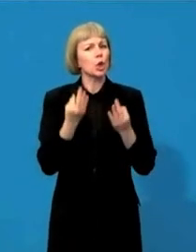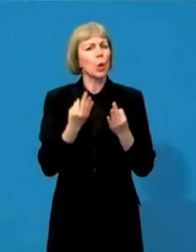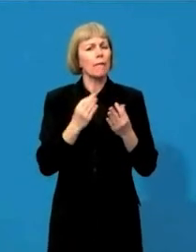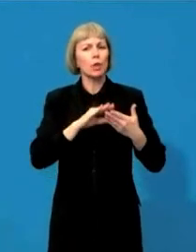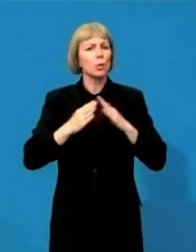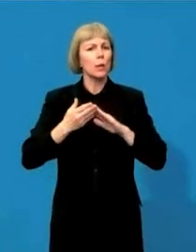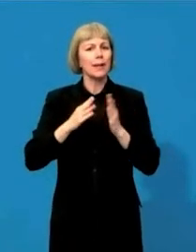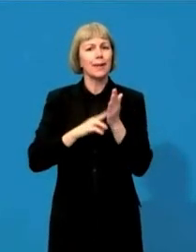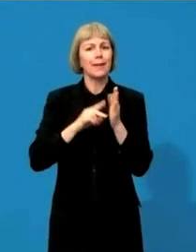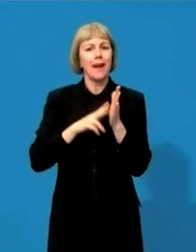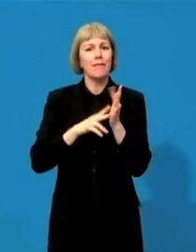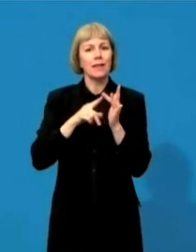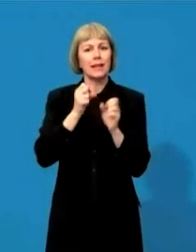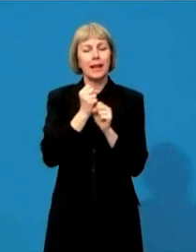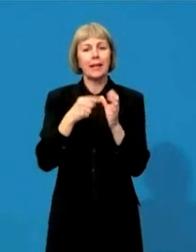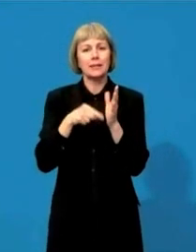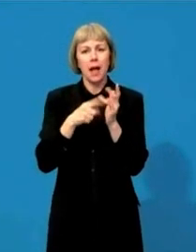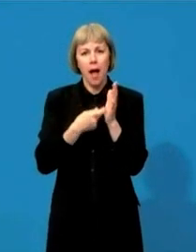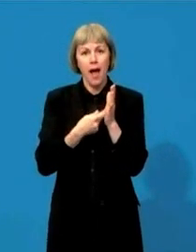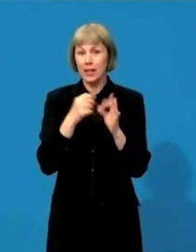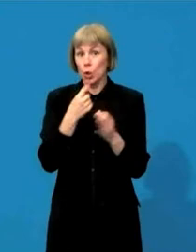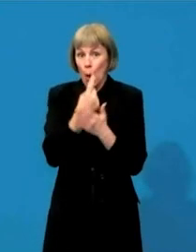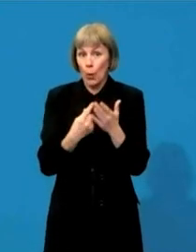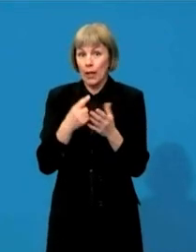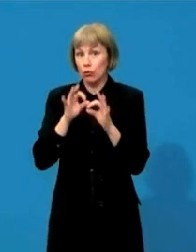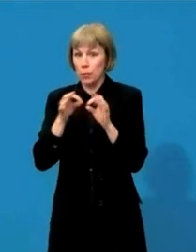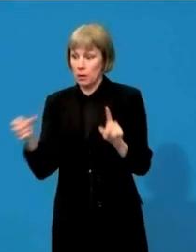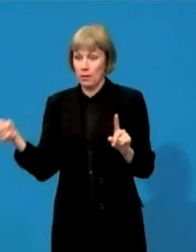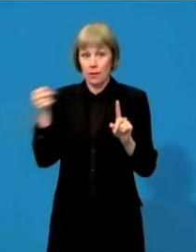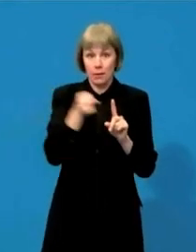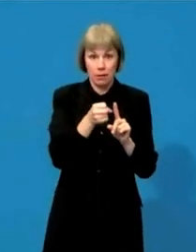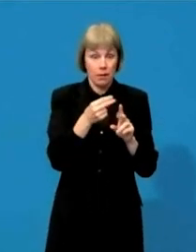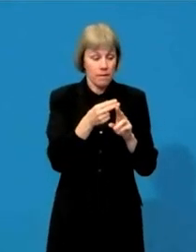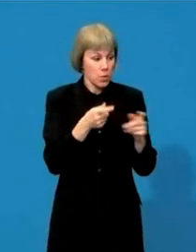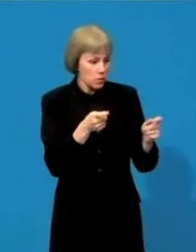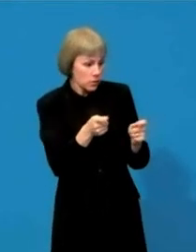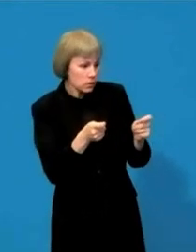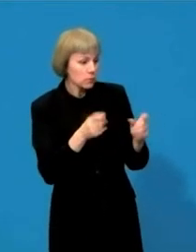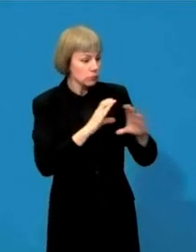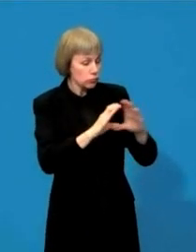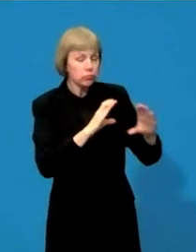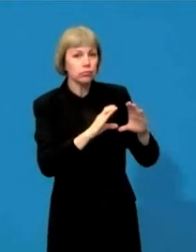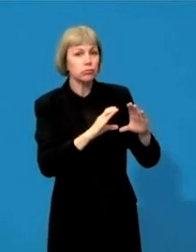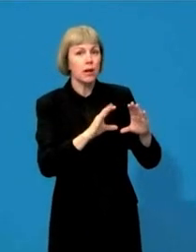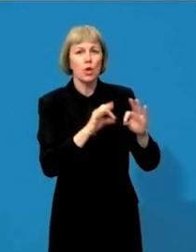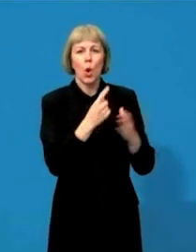but it's so much more than an interpreter. Having an interpreter from even Broome speaking Kriol on the phone to someone isn't